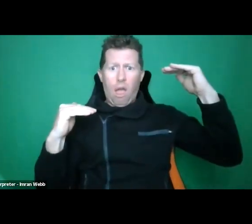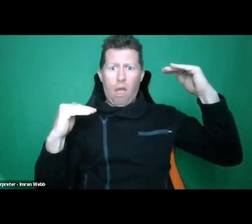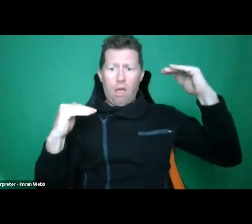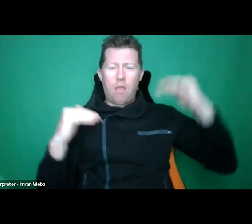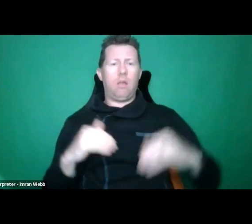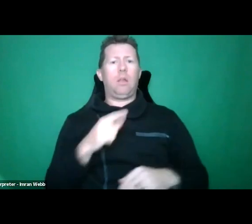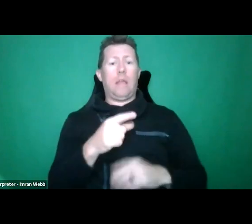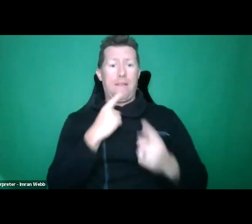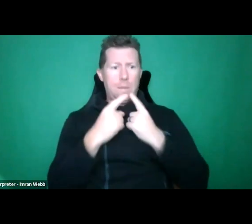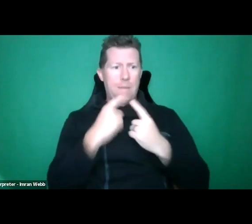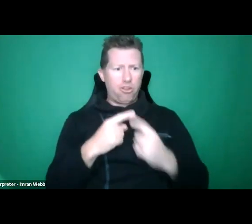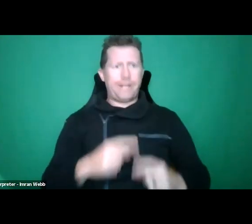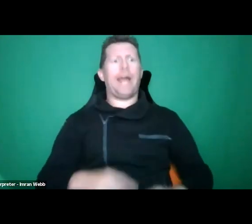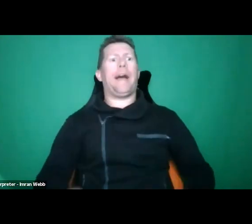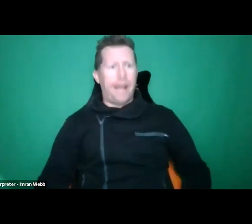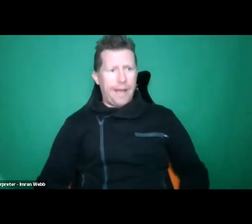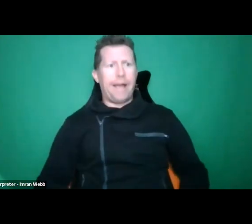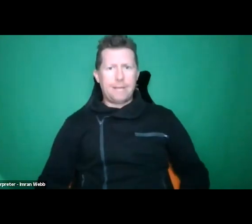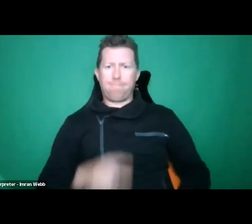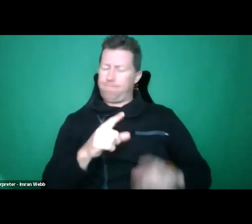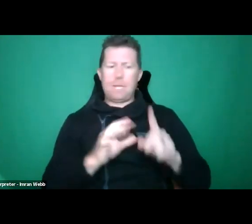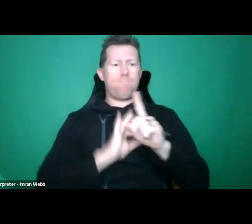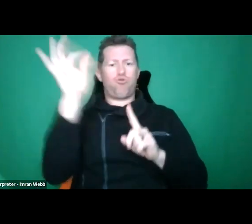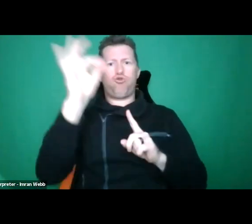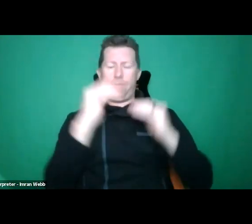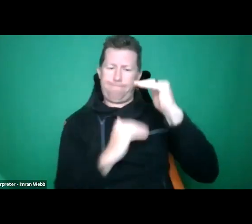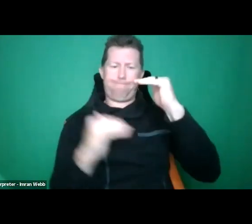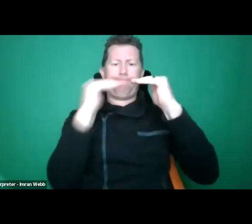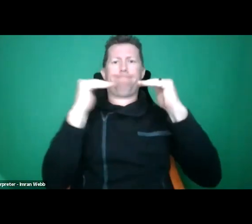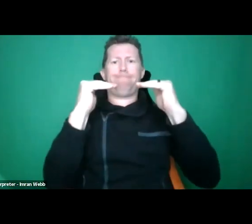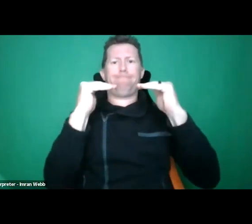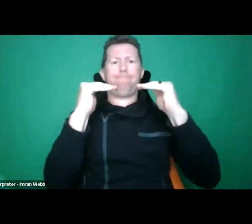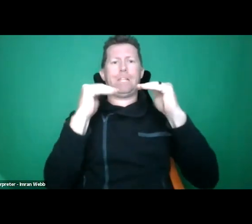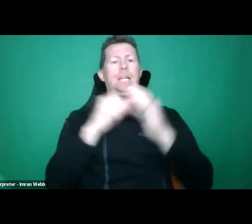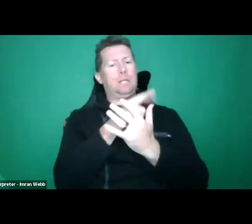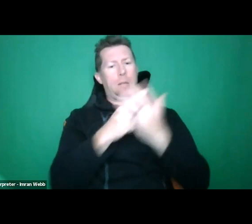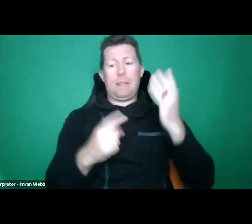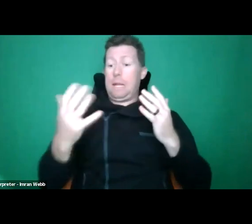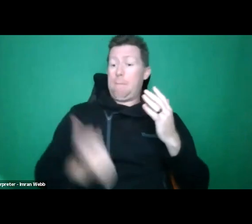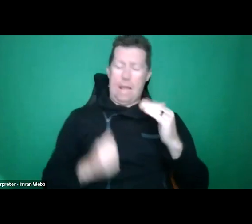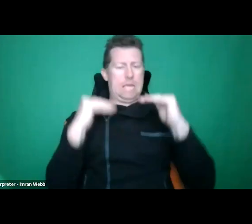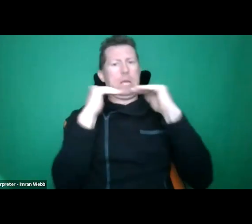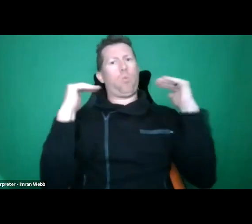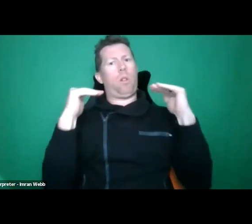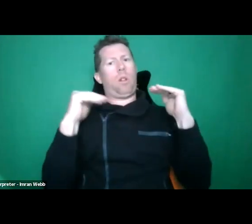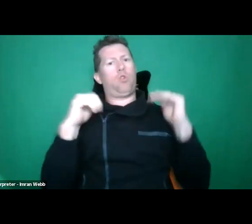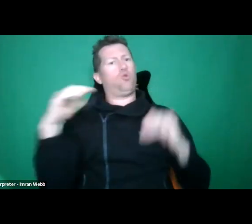helps government to improve the pay gap for people with disability.